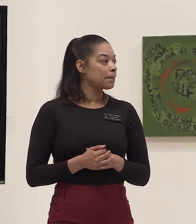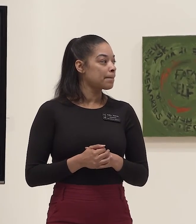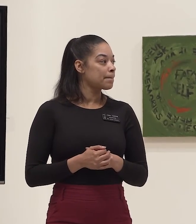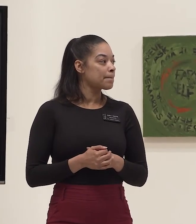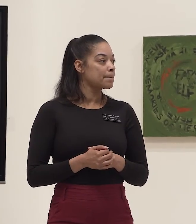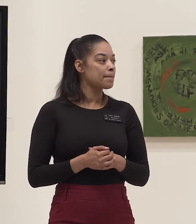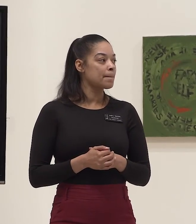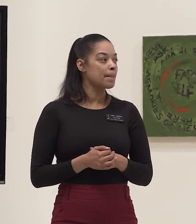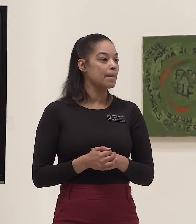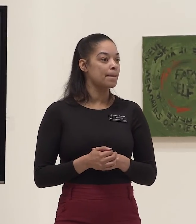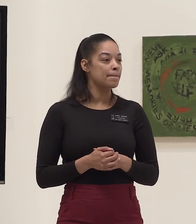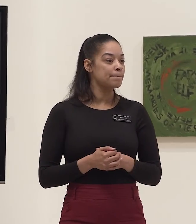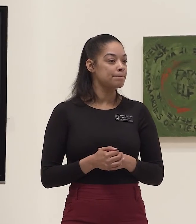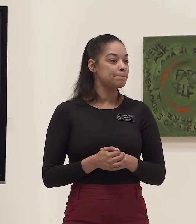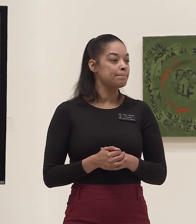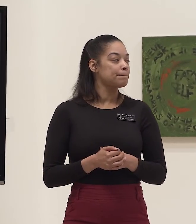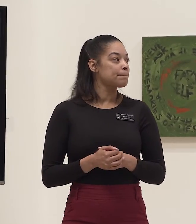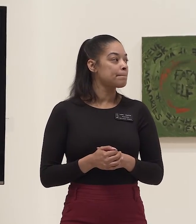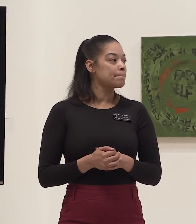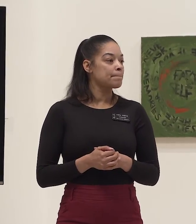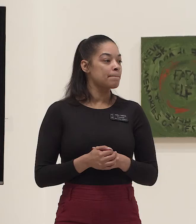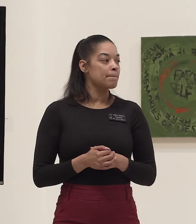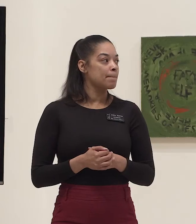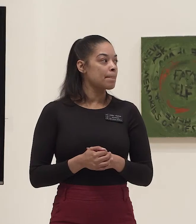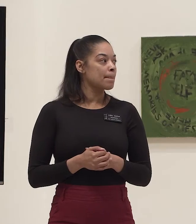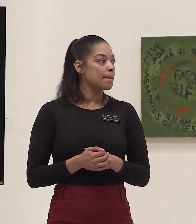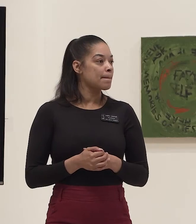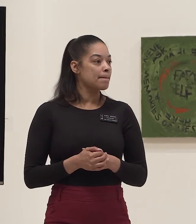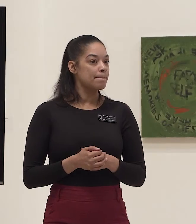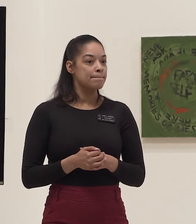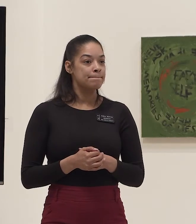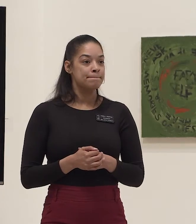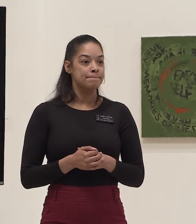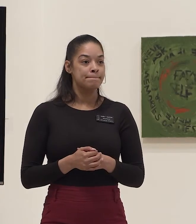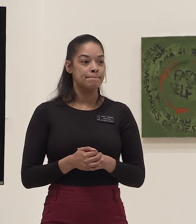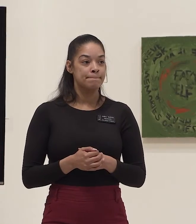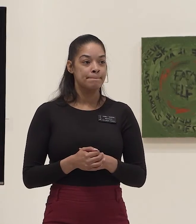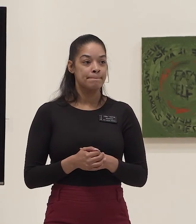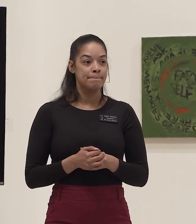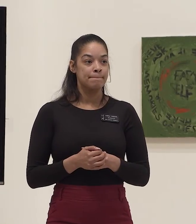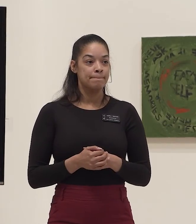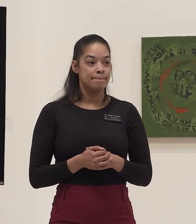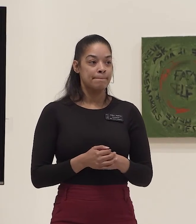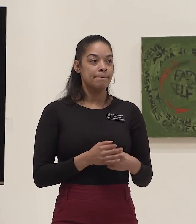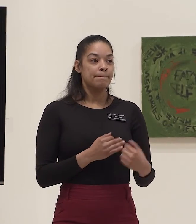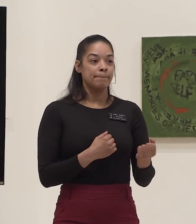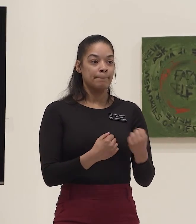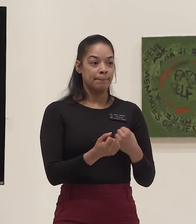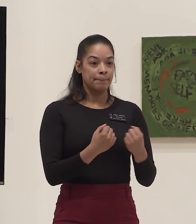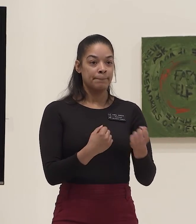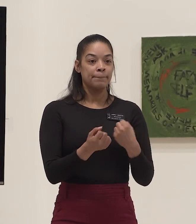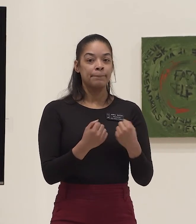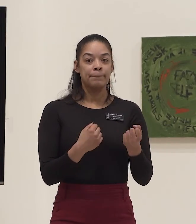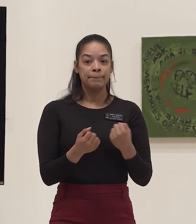If it's a skiing trip, make sure folks know about it and make it inclusive, right? And don't just be the interpreter everywhere you go, right?